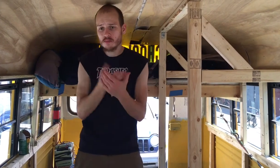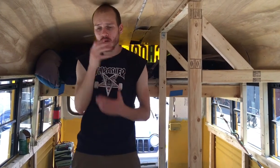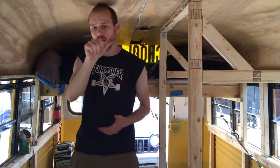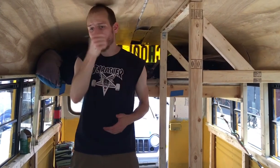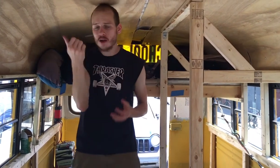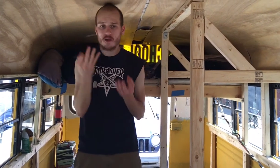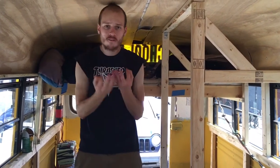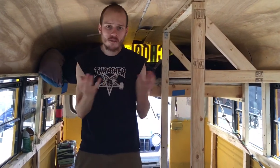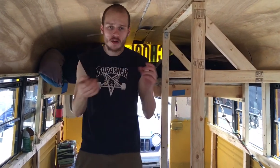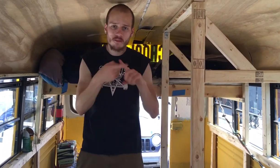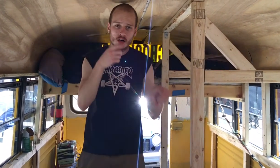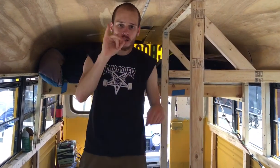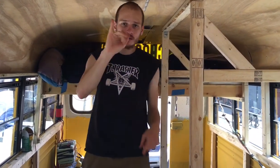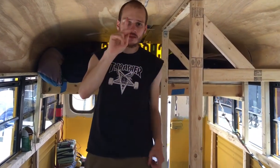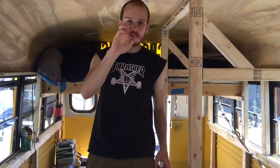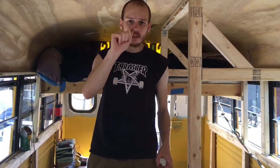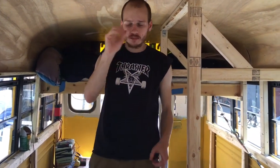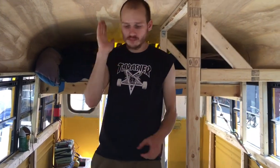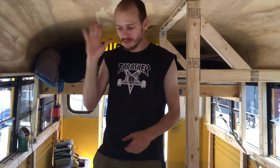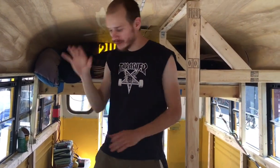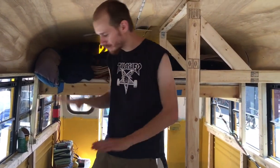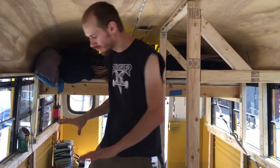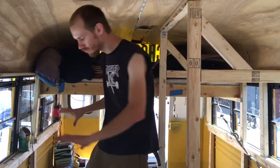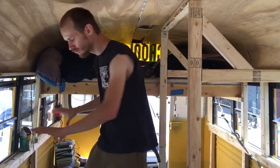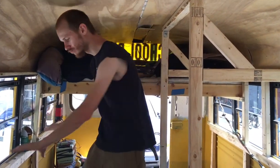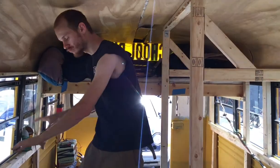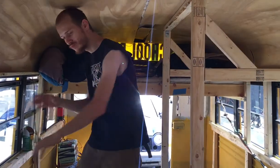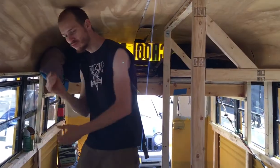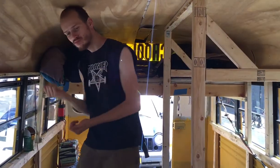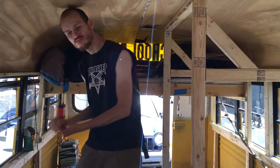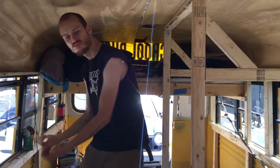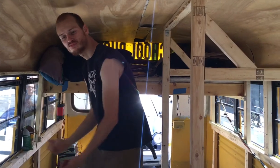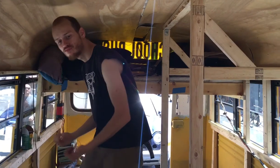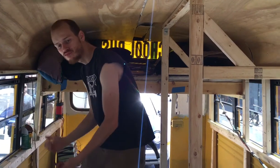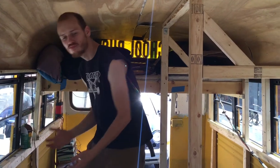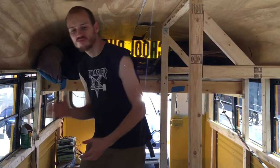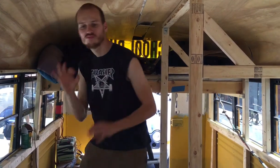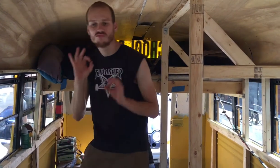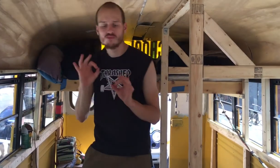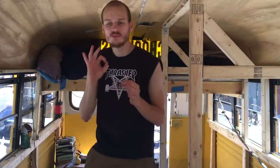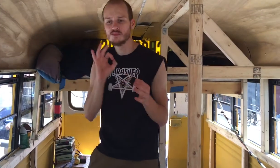And we will buy better furniture from Ikea anyway